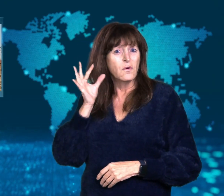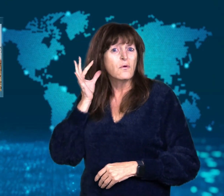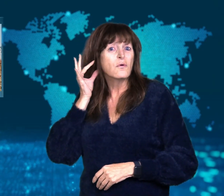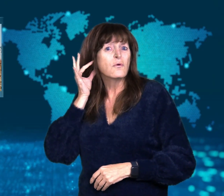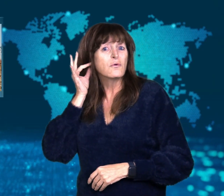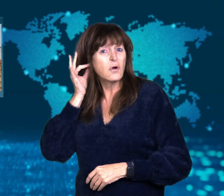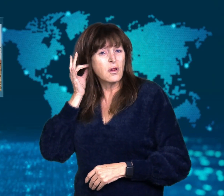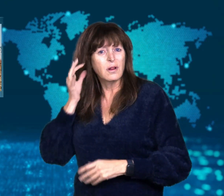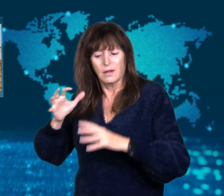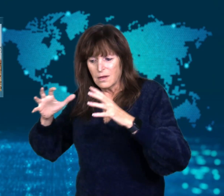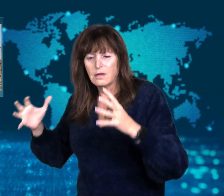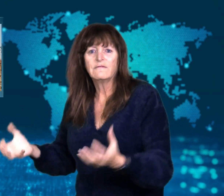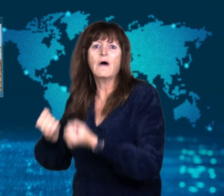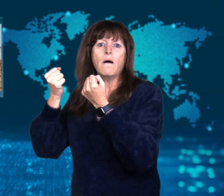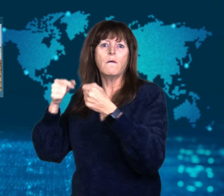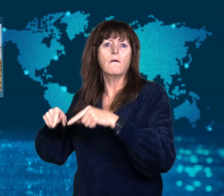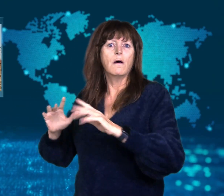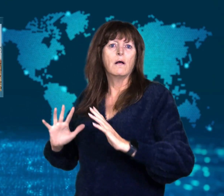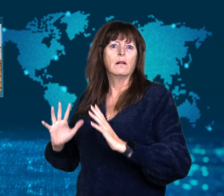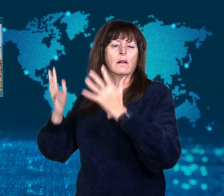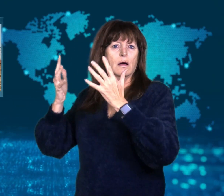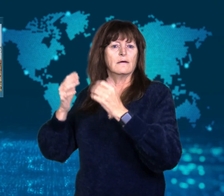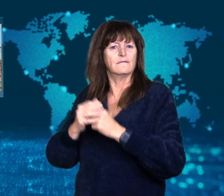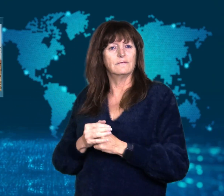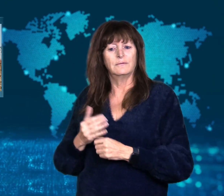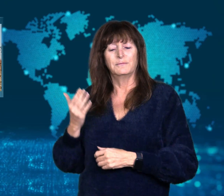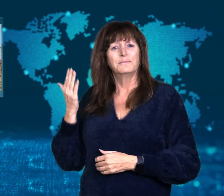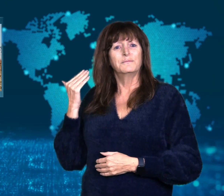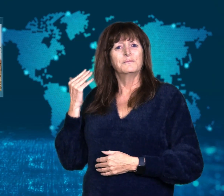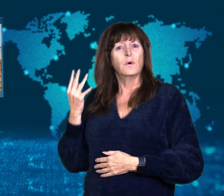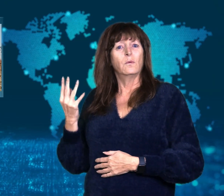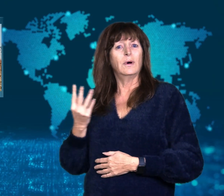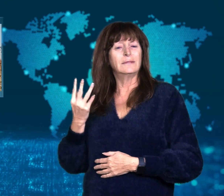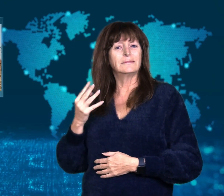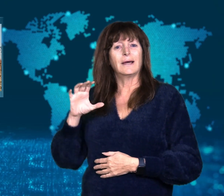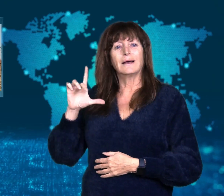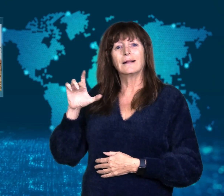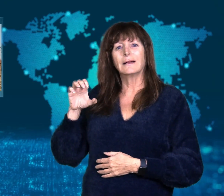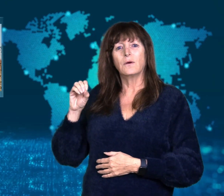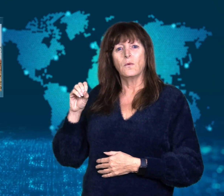a missing 4-year-old girl has been found alive.